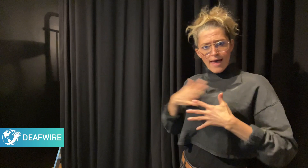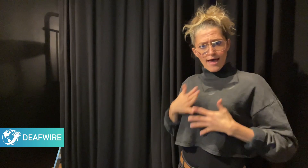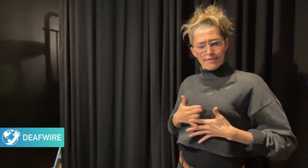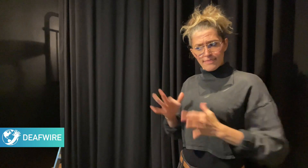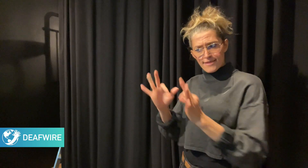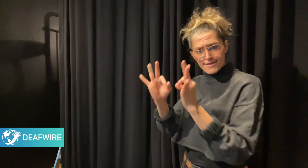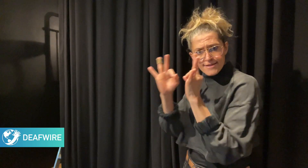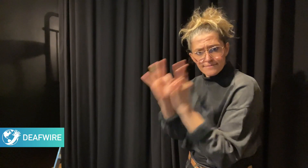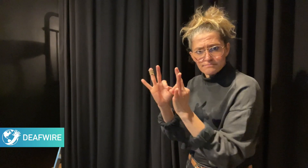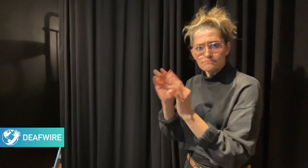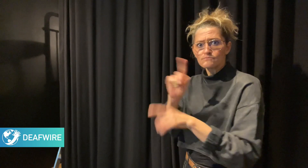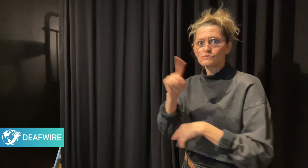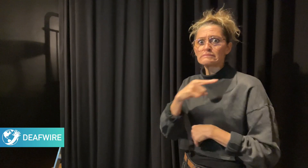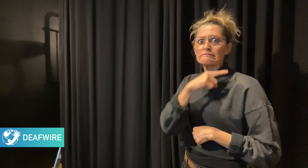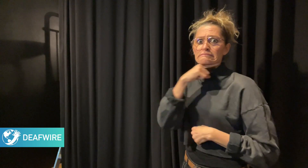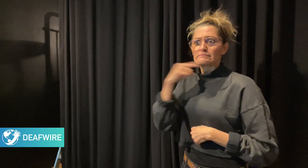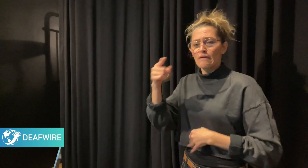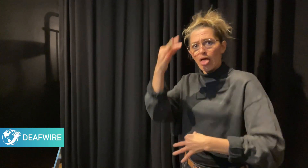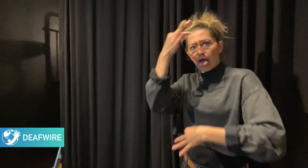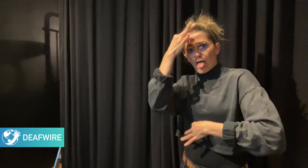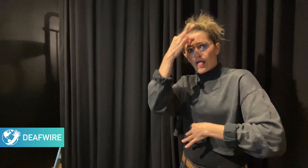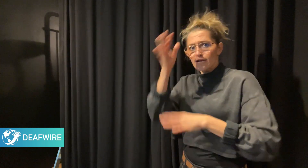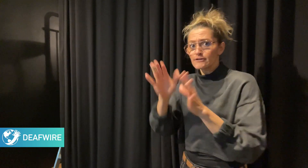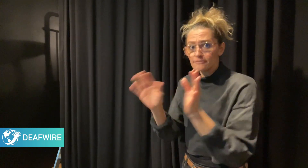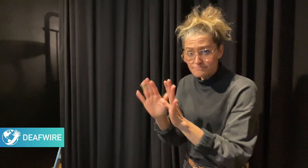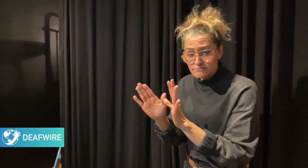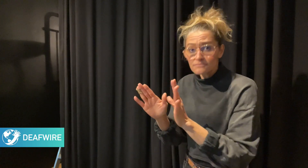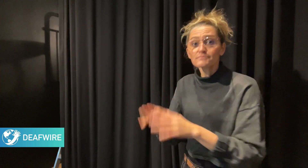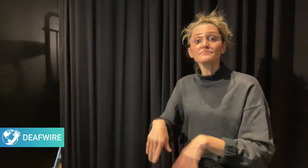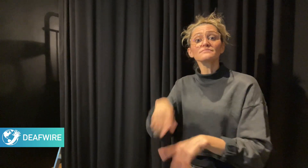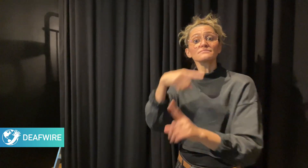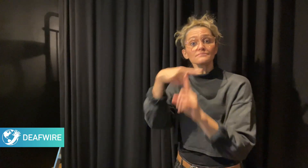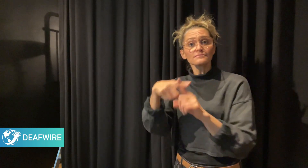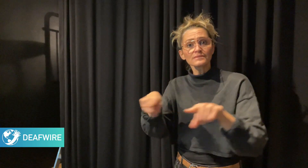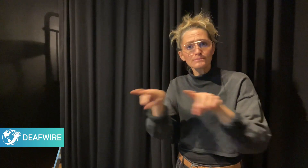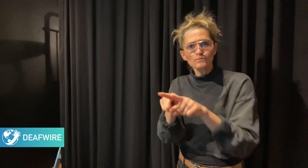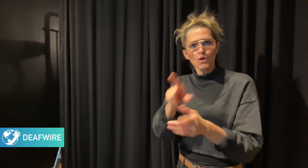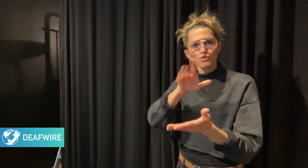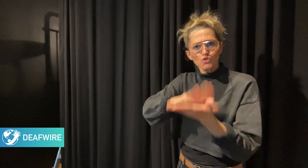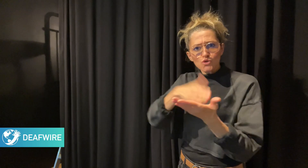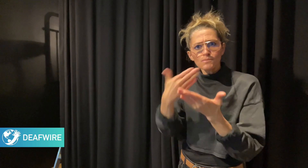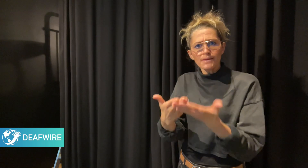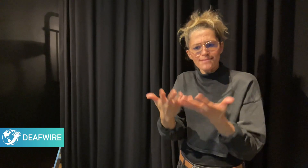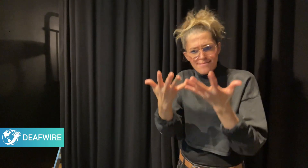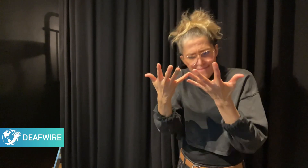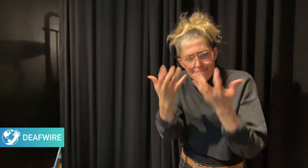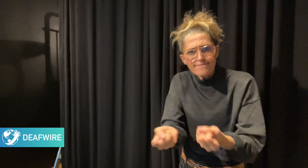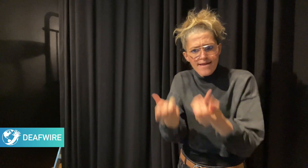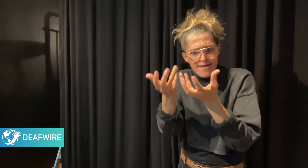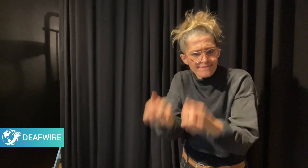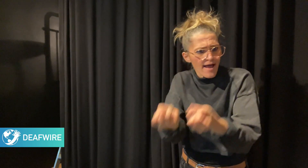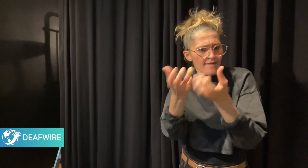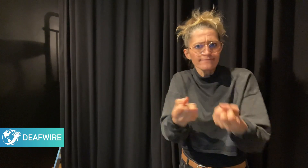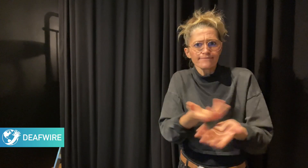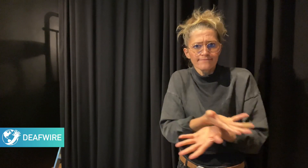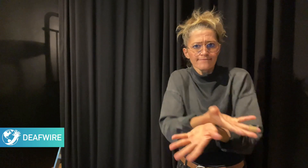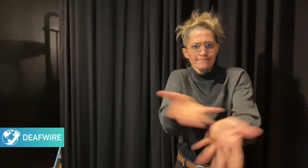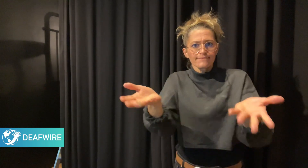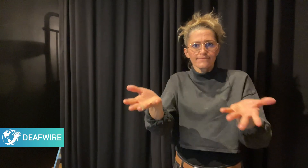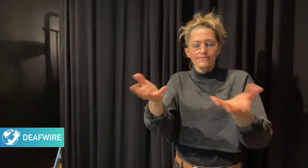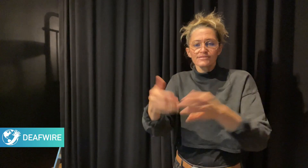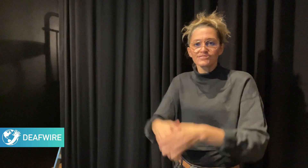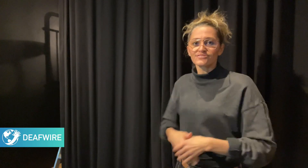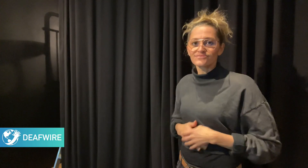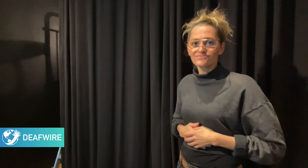and availability of interpreting resources.